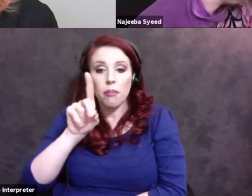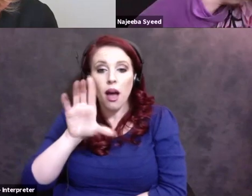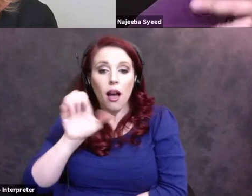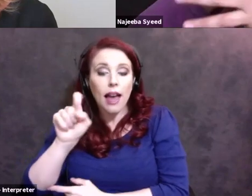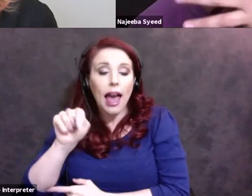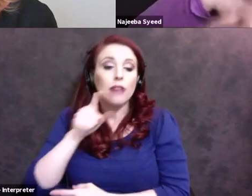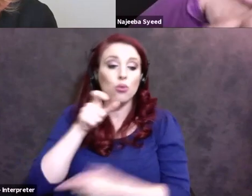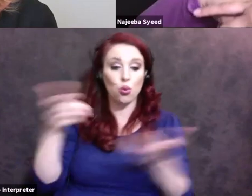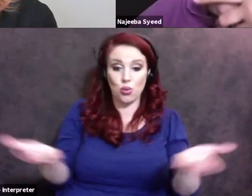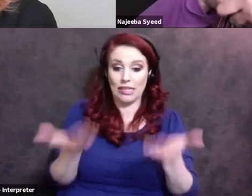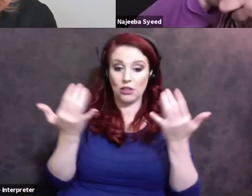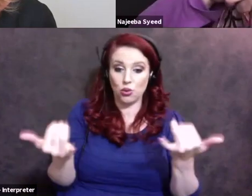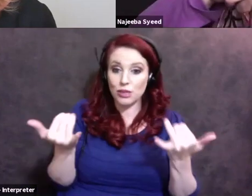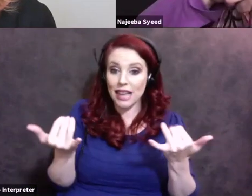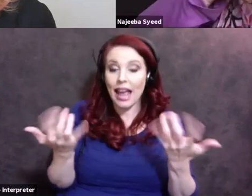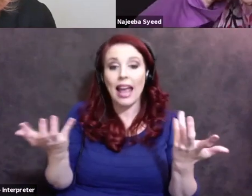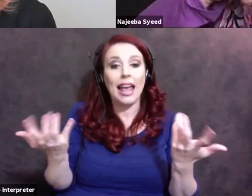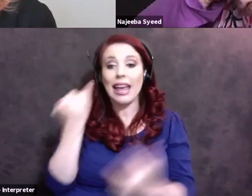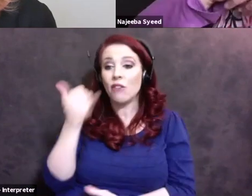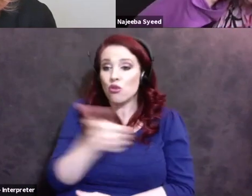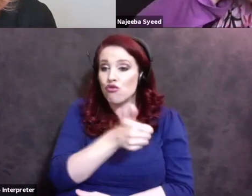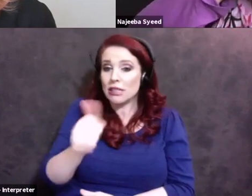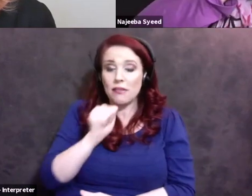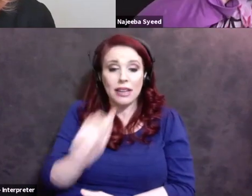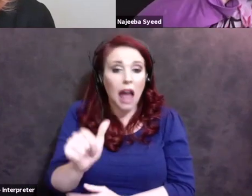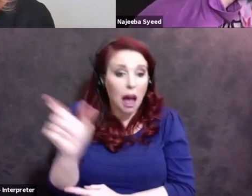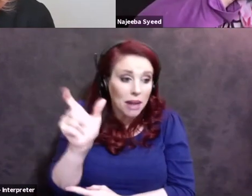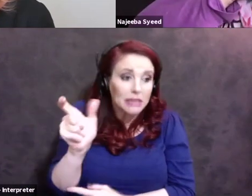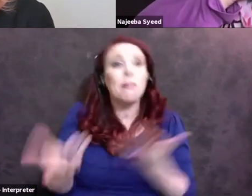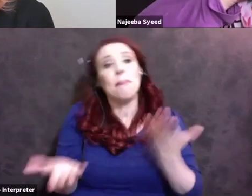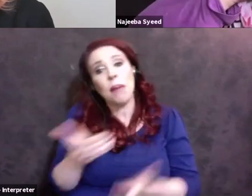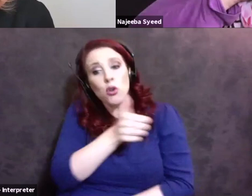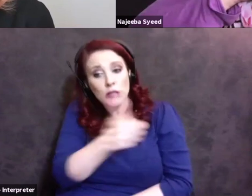particularly if you are not Muslim, and maybe if you are as well, just take a second and